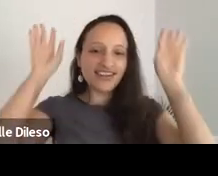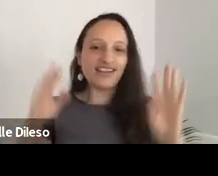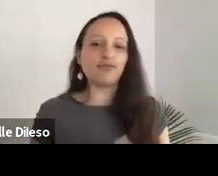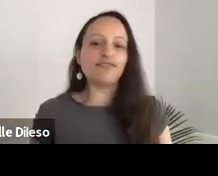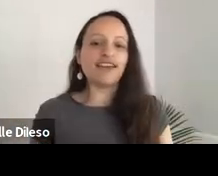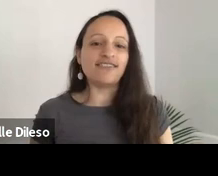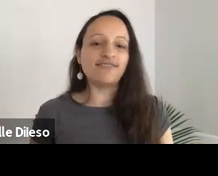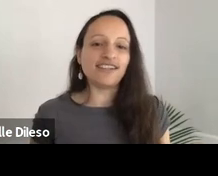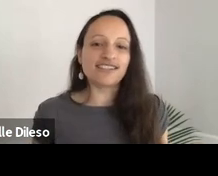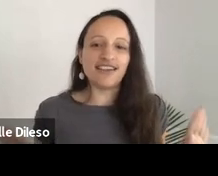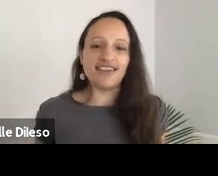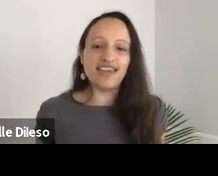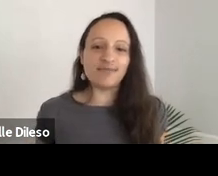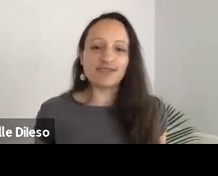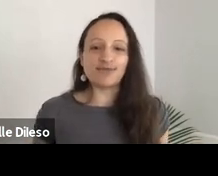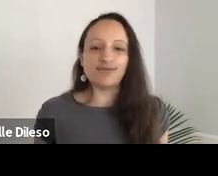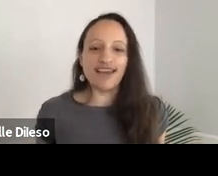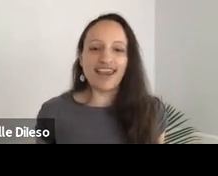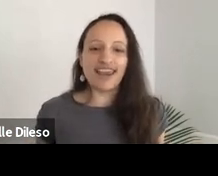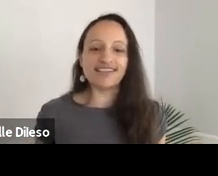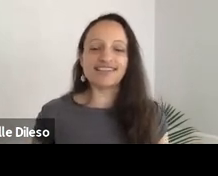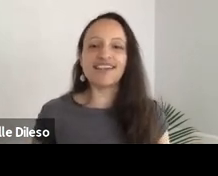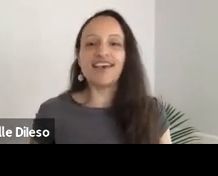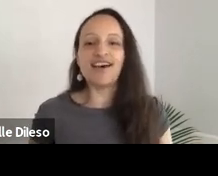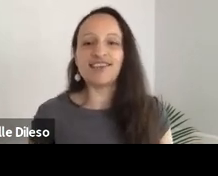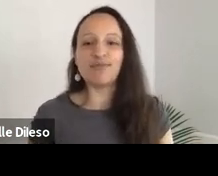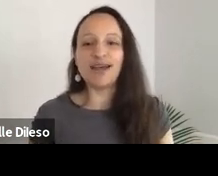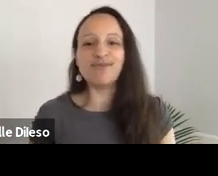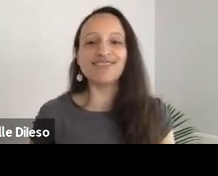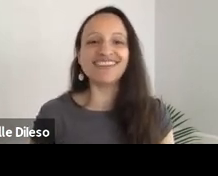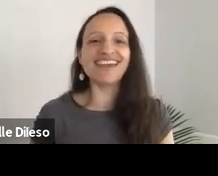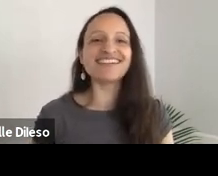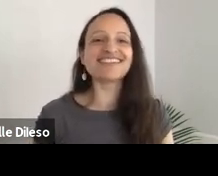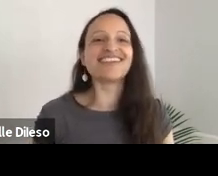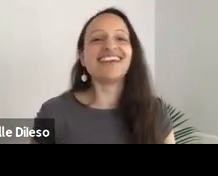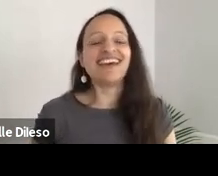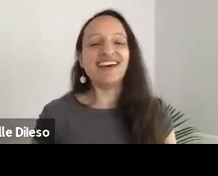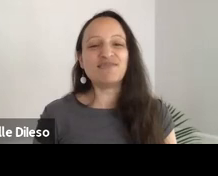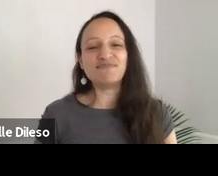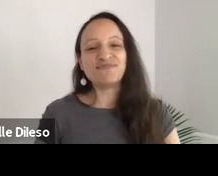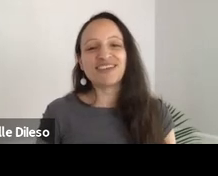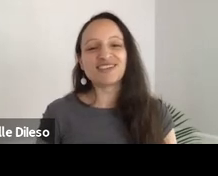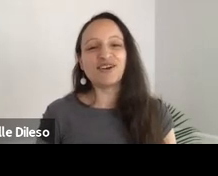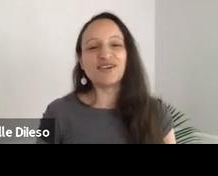head. We've got feet on the hips, we've got hands on the bottom of the legs.